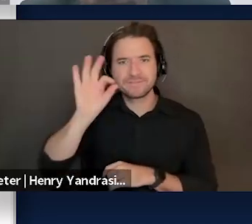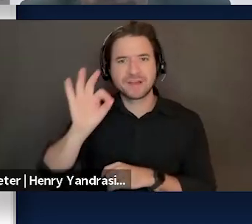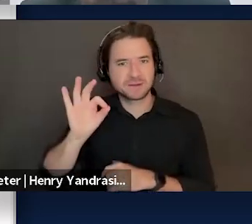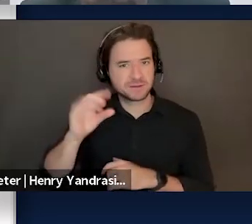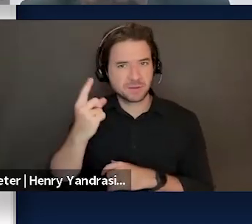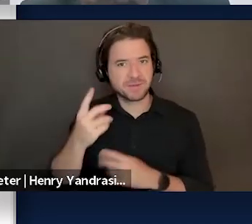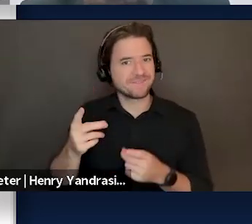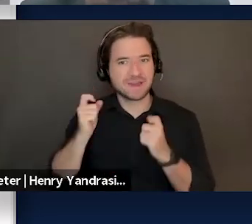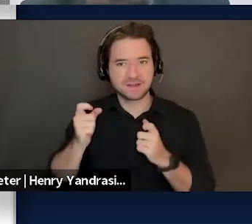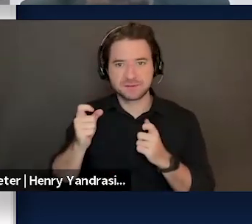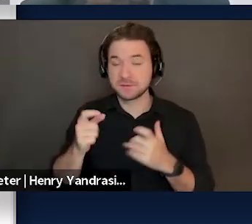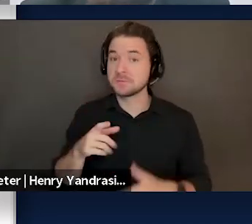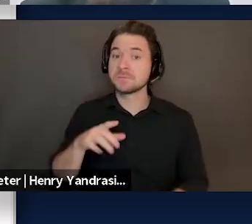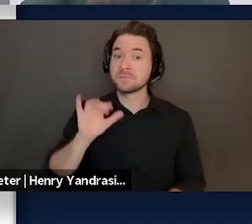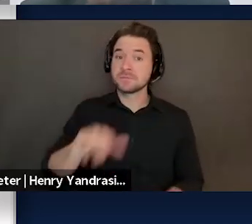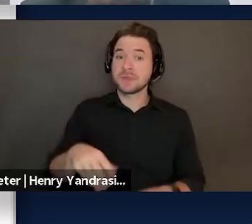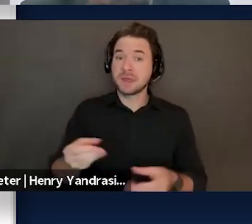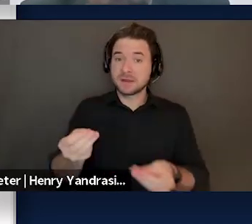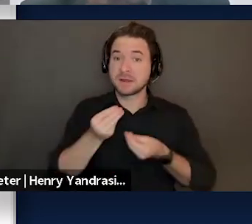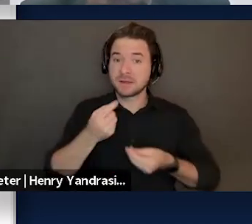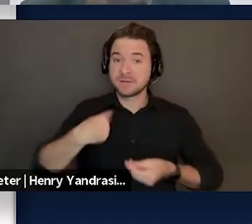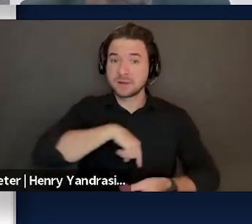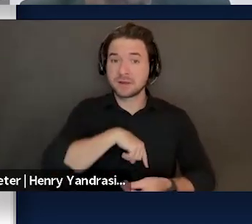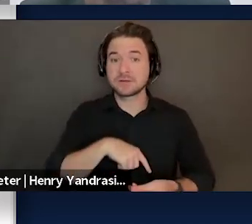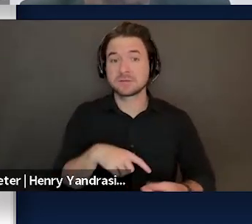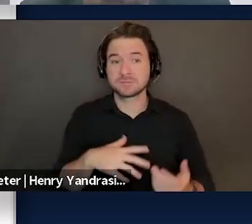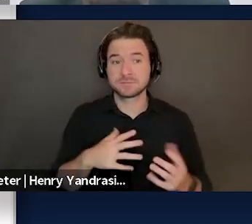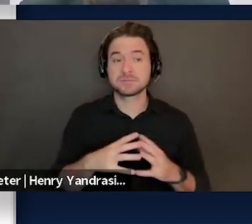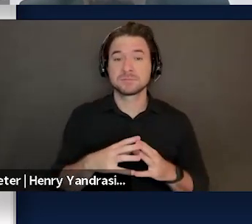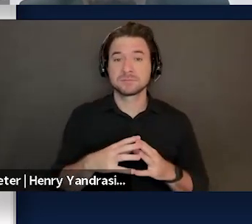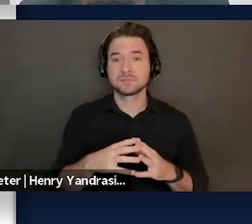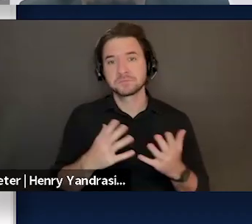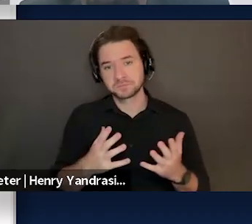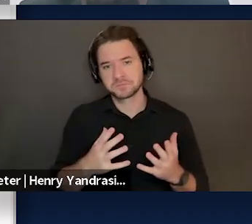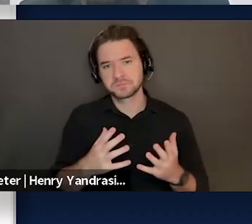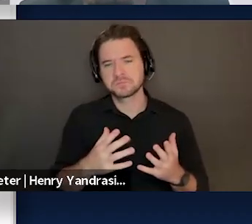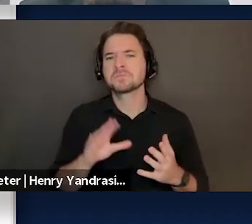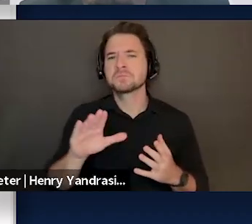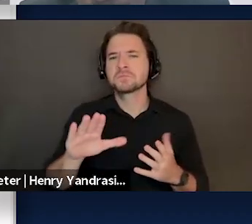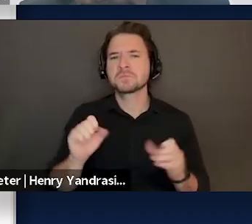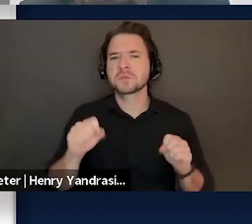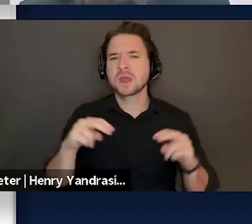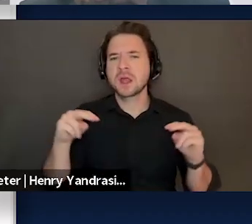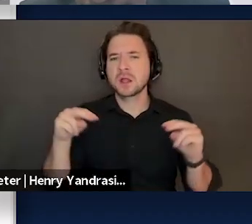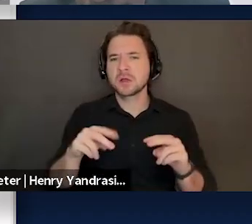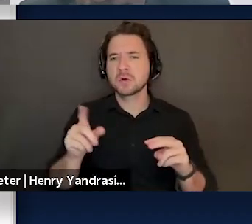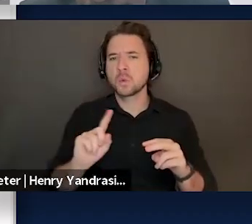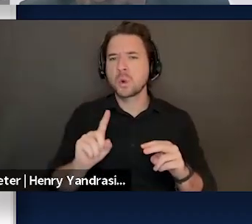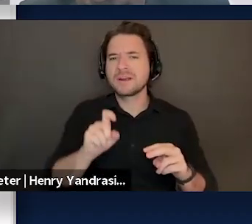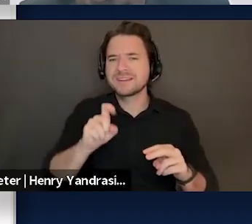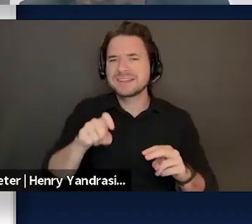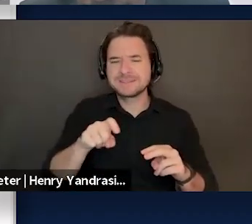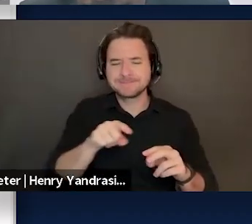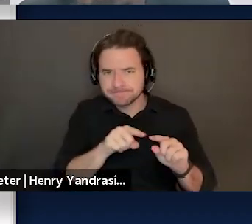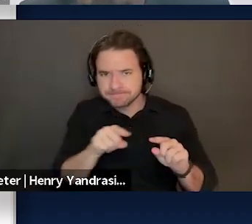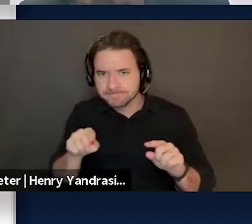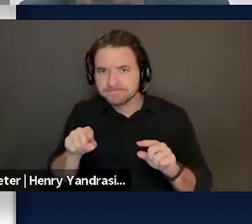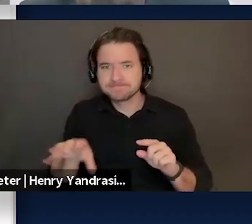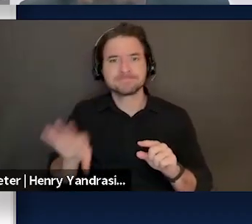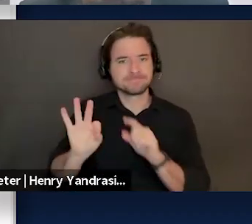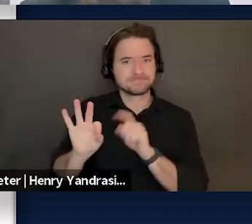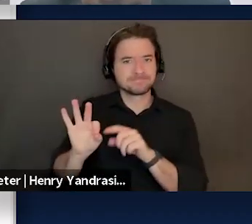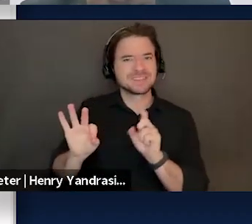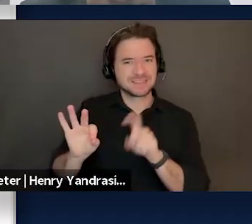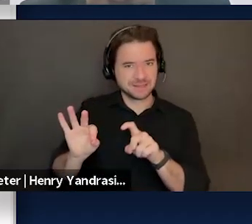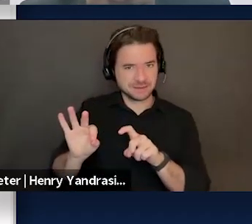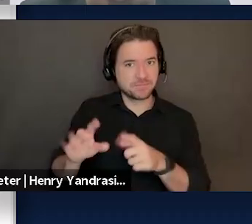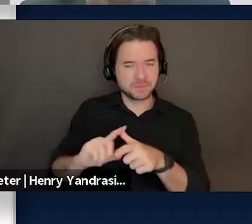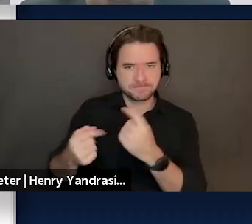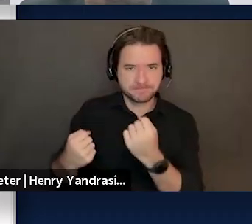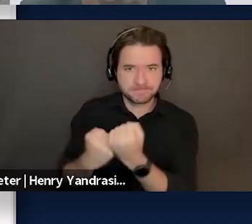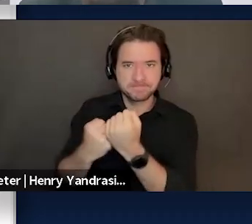Because that kind of just gives us, um… We can look at… we can look at where the need is at, and kind of advocate for it, and once we can, like.